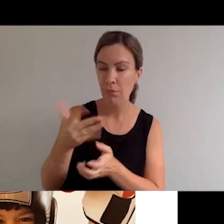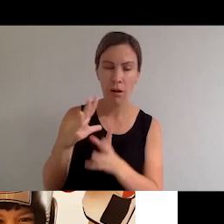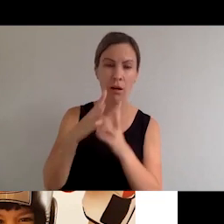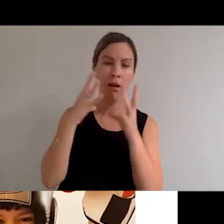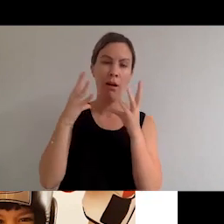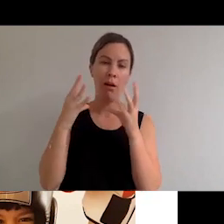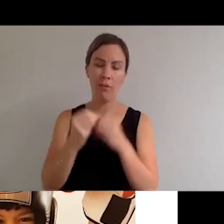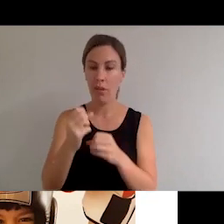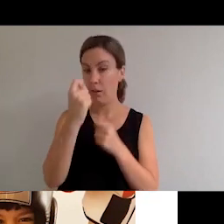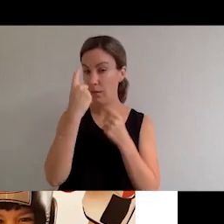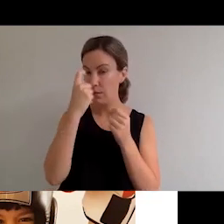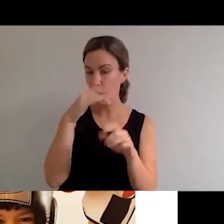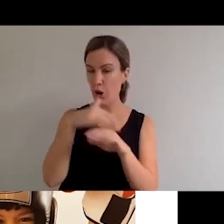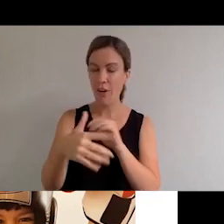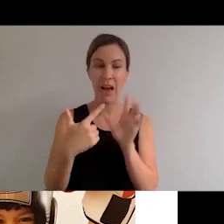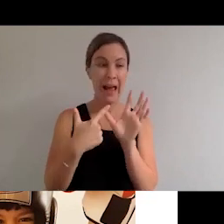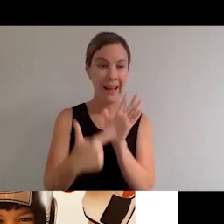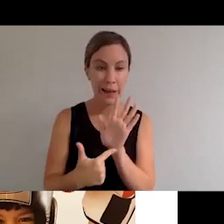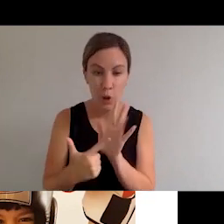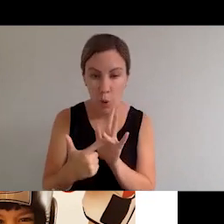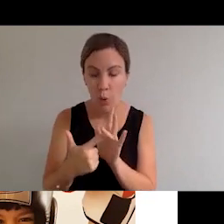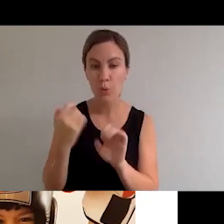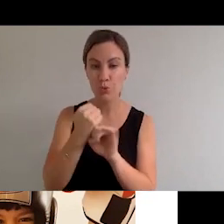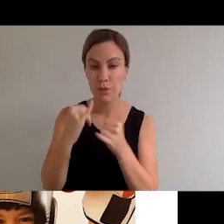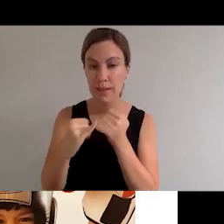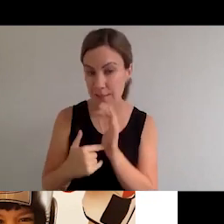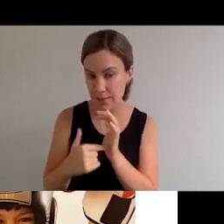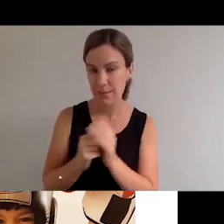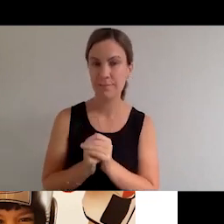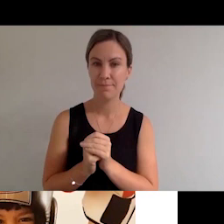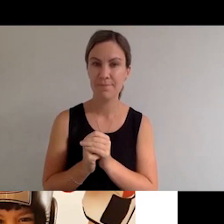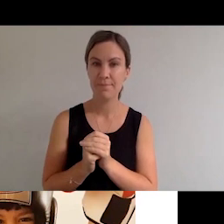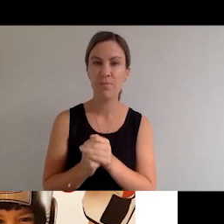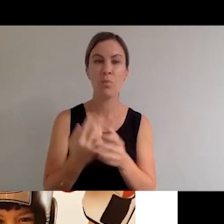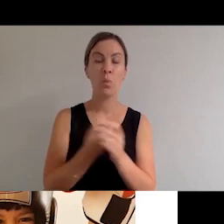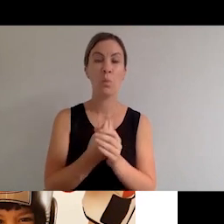ATO GST system. But now with the year's worth of work vanishing for